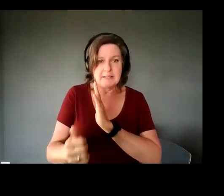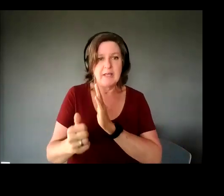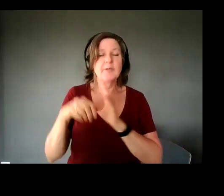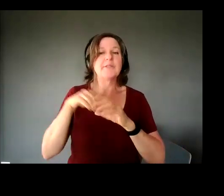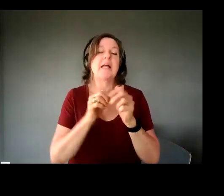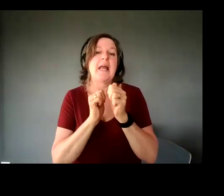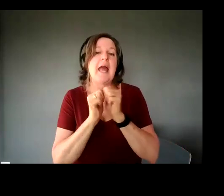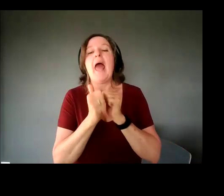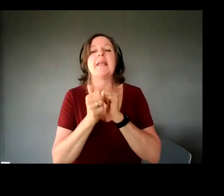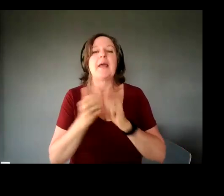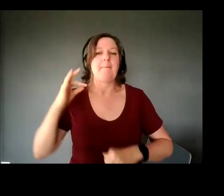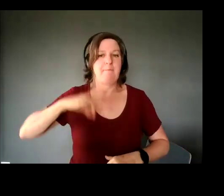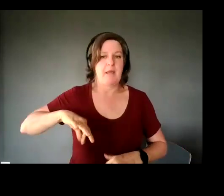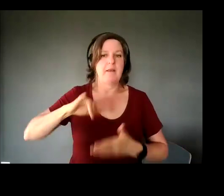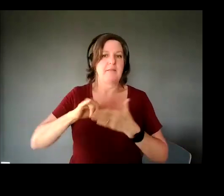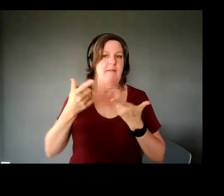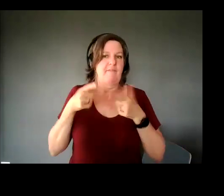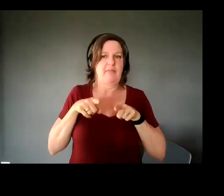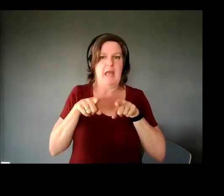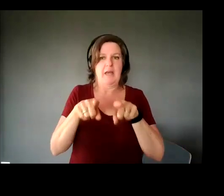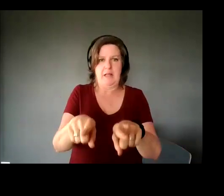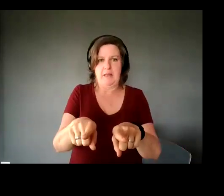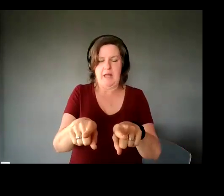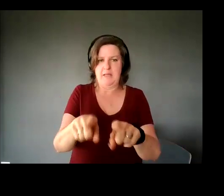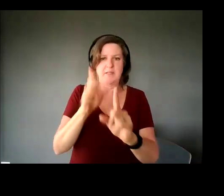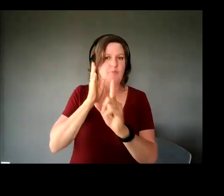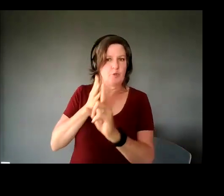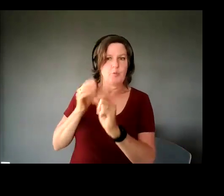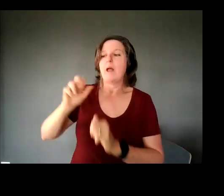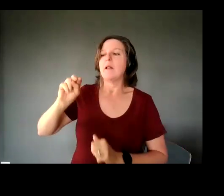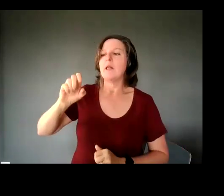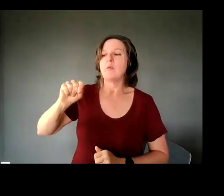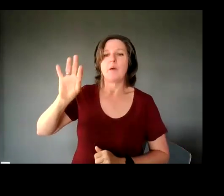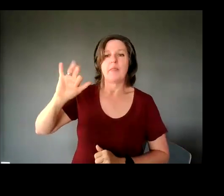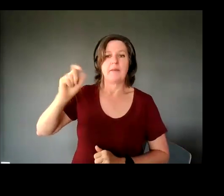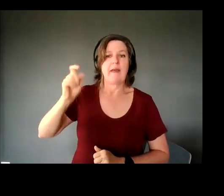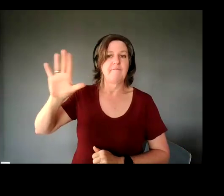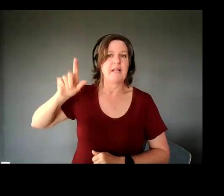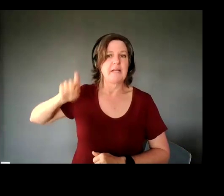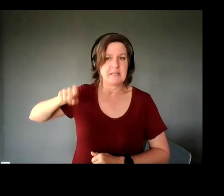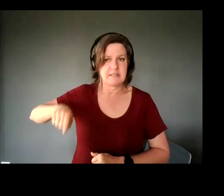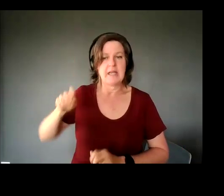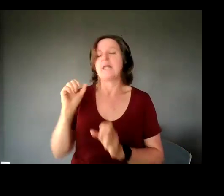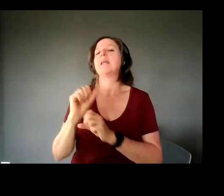advantage that aligned directly with Netflix's need so this created a pipeline of prequalified candidates